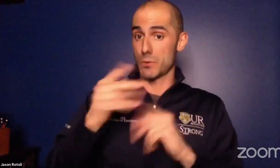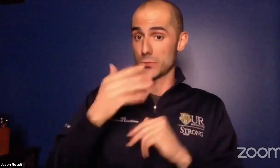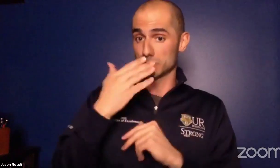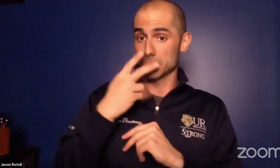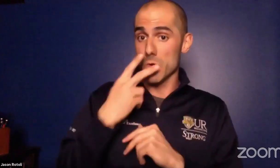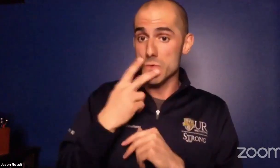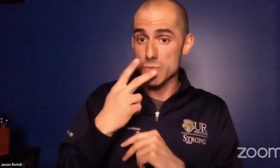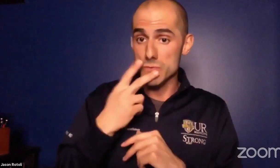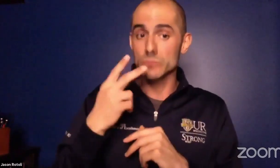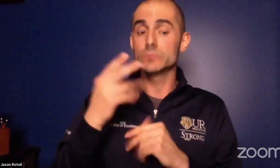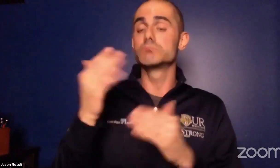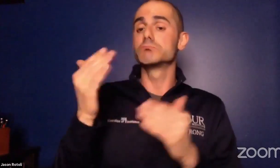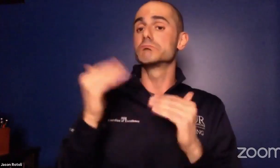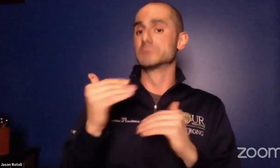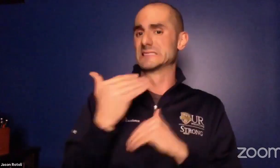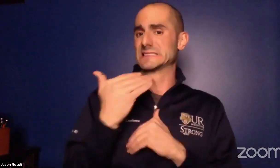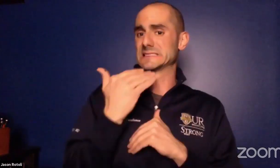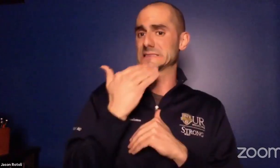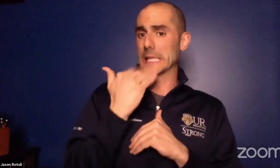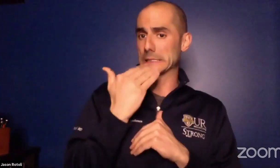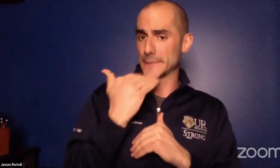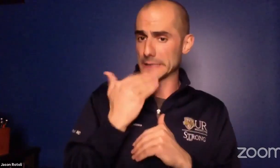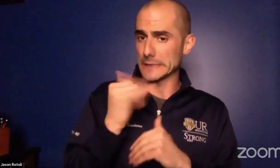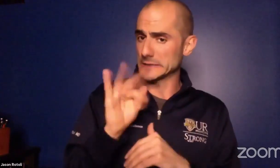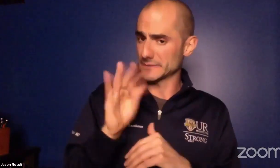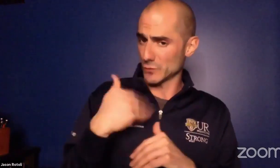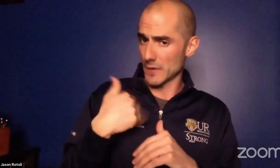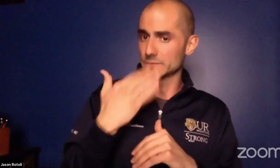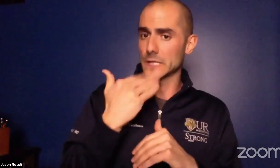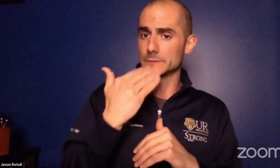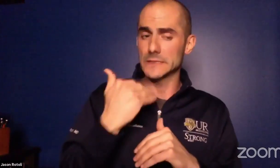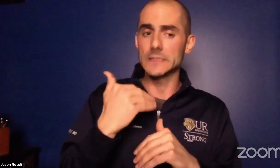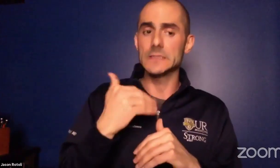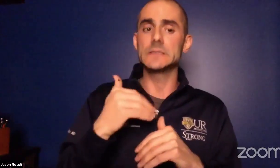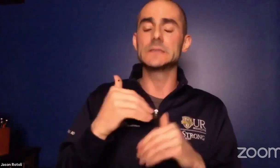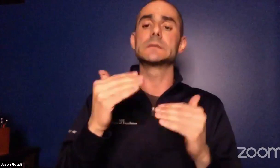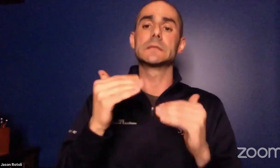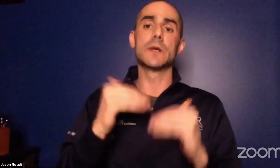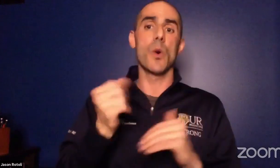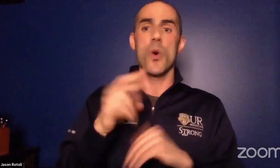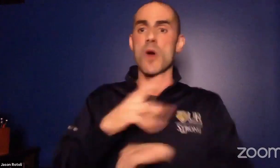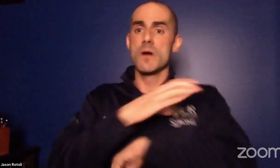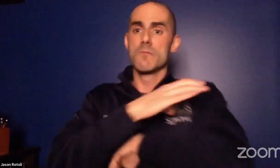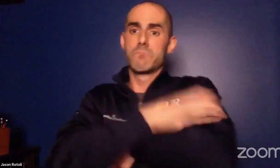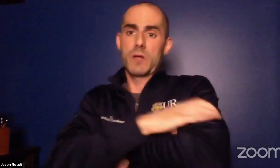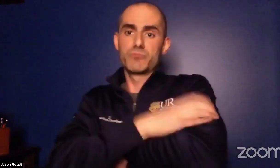But there are some common symptoms we need to know about. And again, a heart attack means